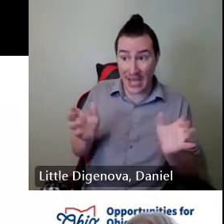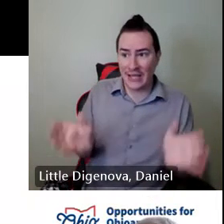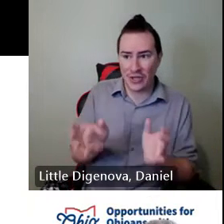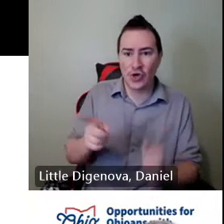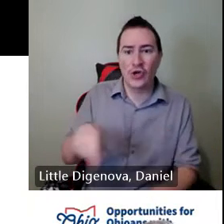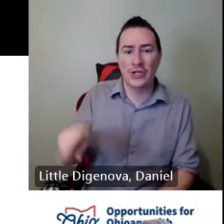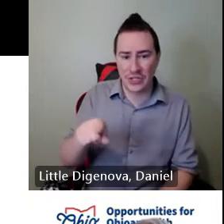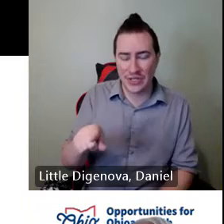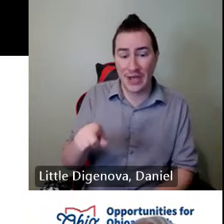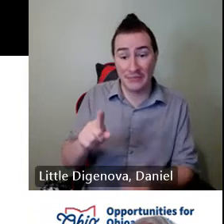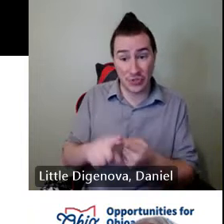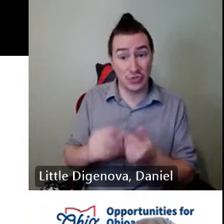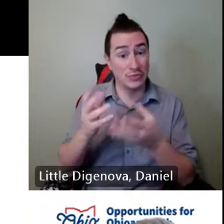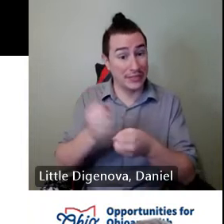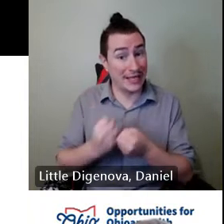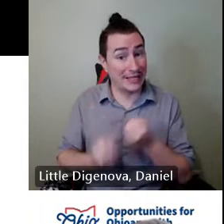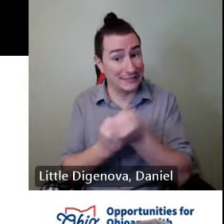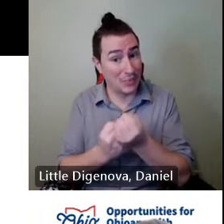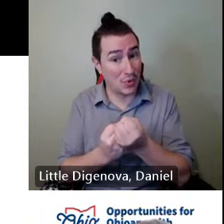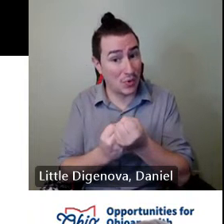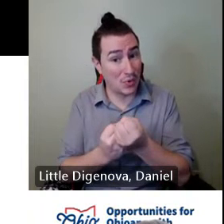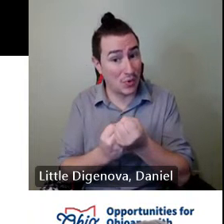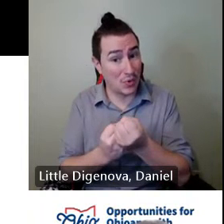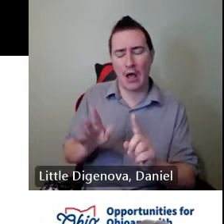disability or make them feel pressured to disclose anything?”